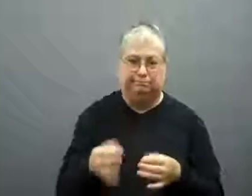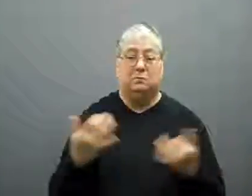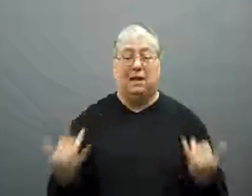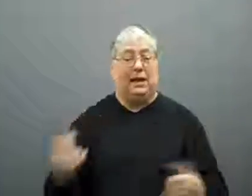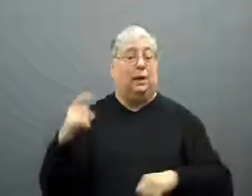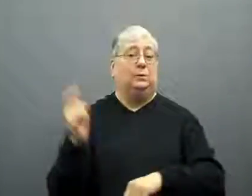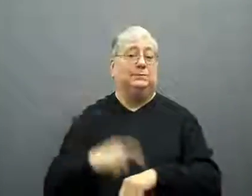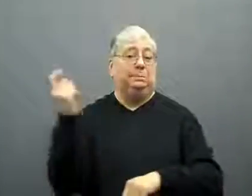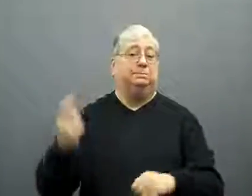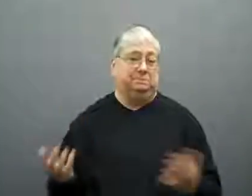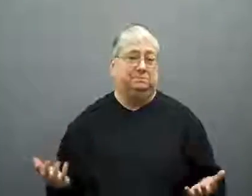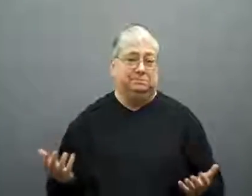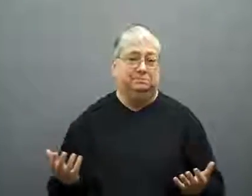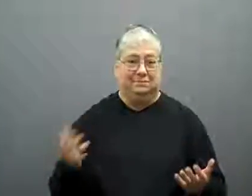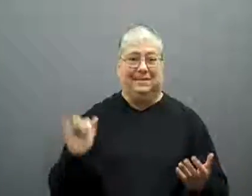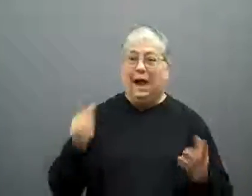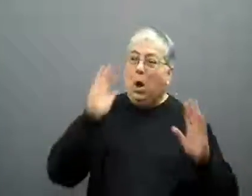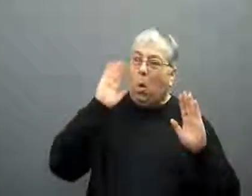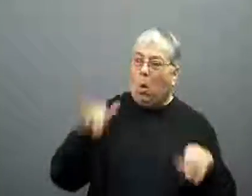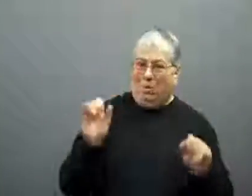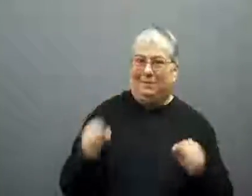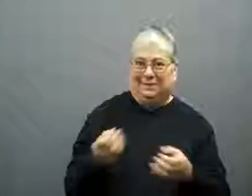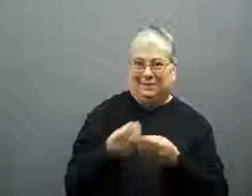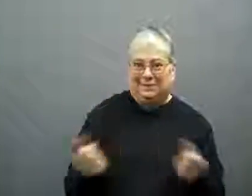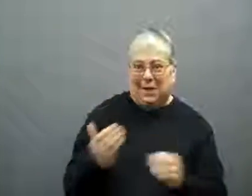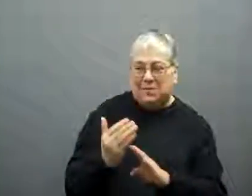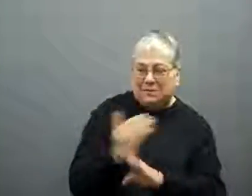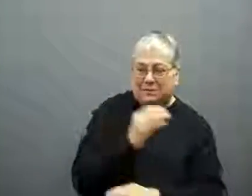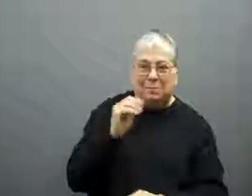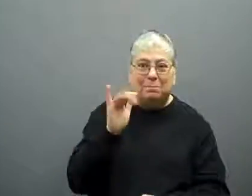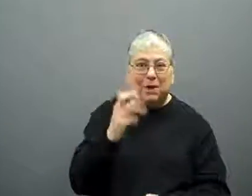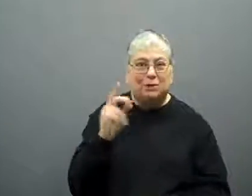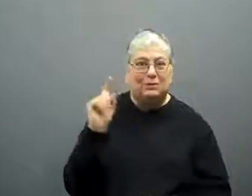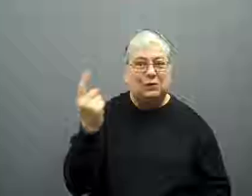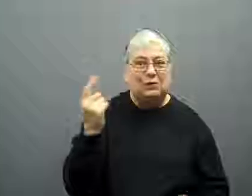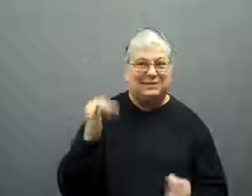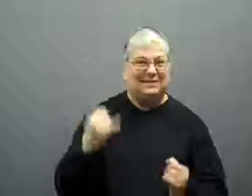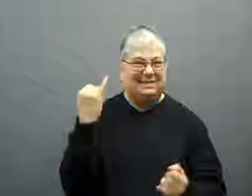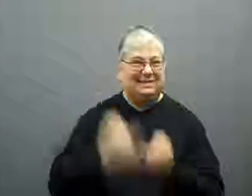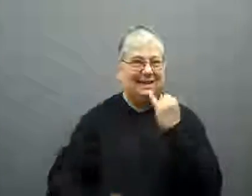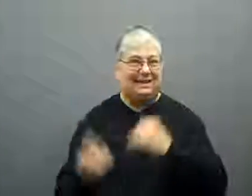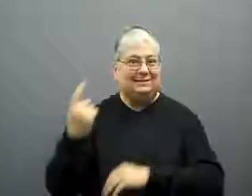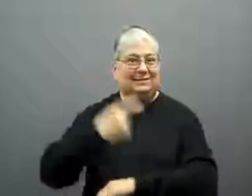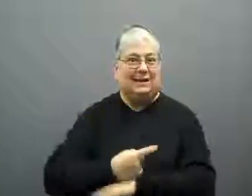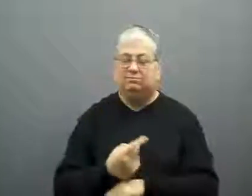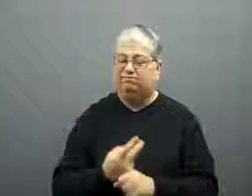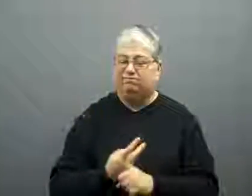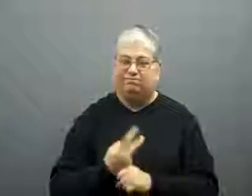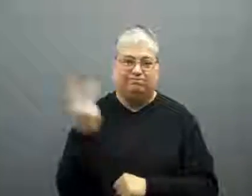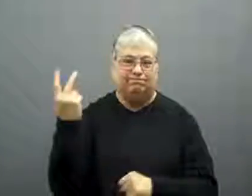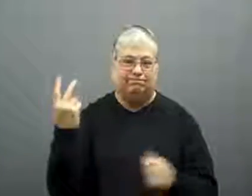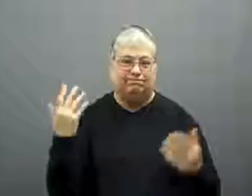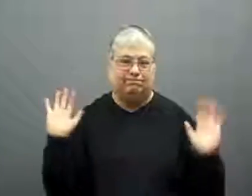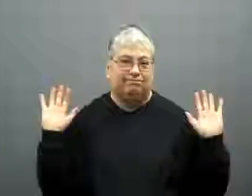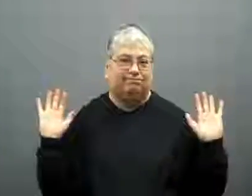Time's up now.